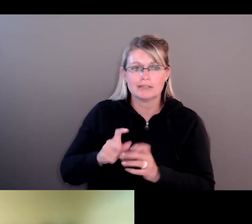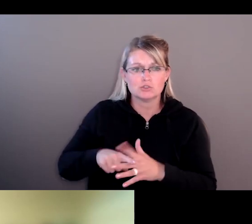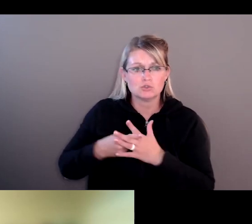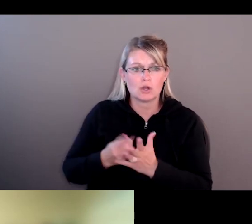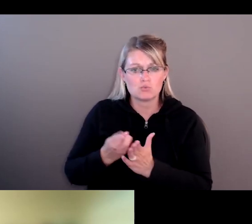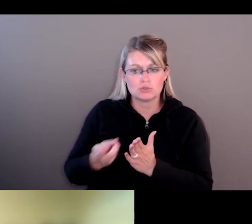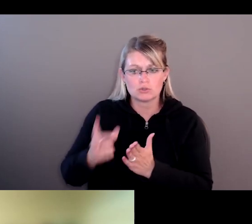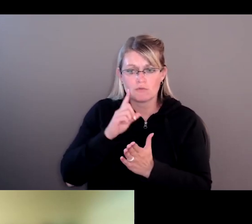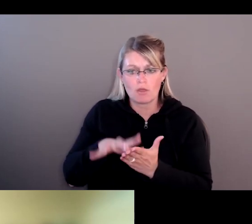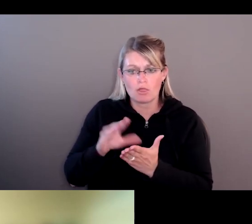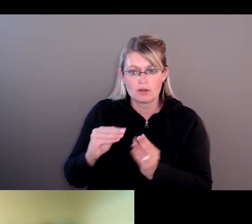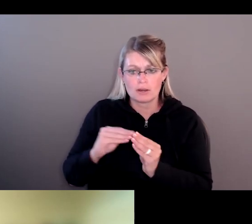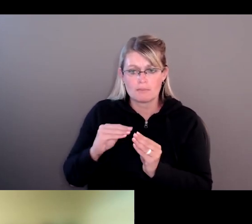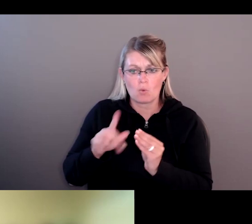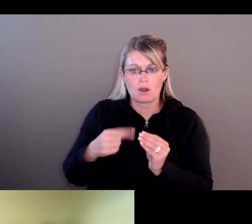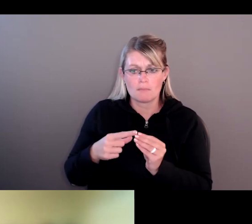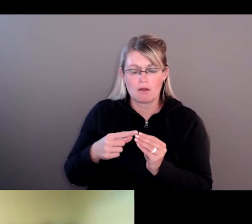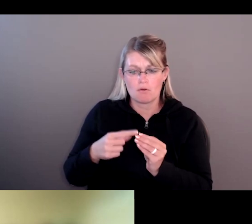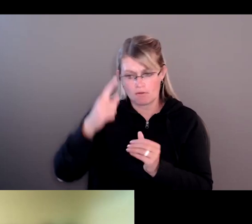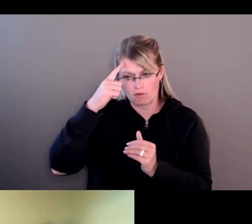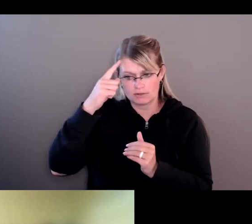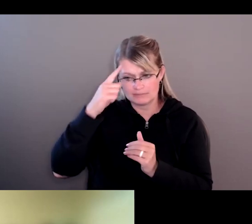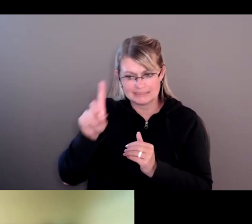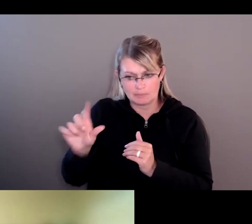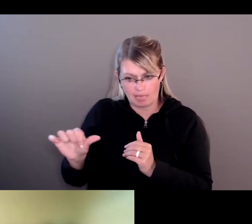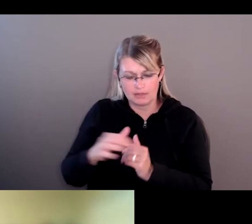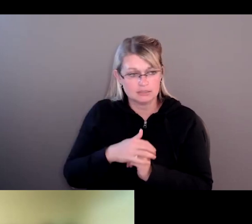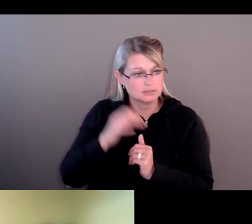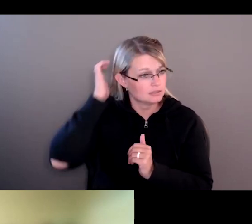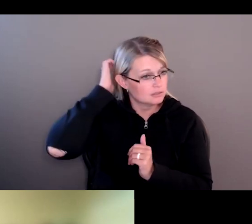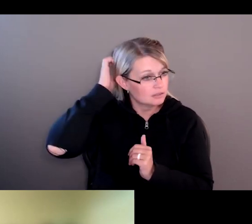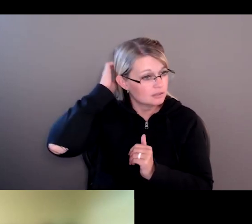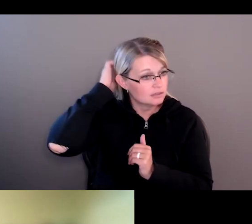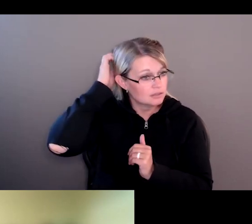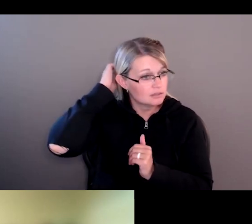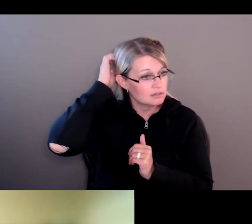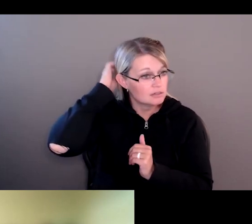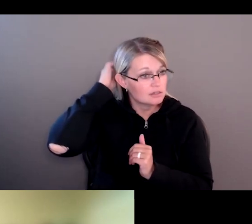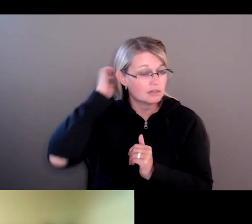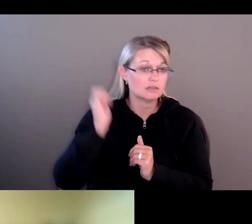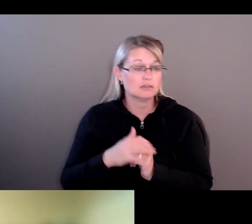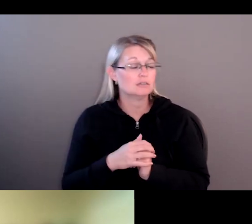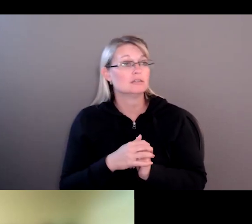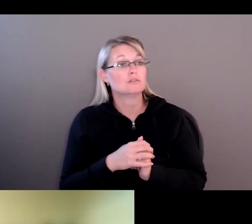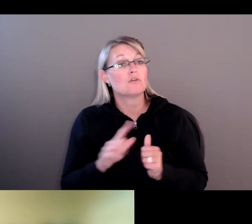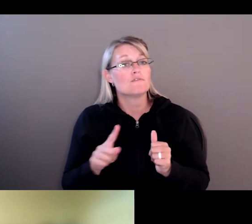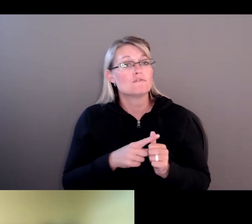learning more about cognitive disabilities? >> Nic: The first stop will probably be